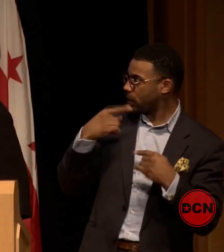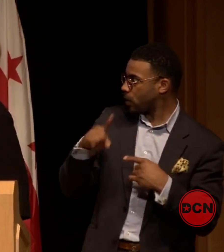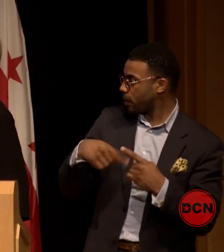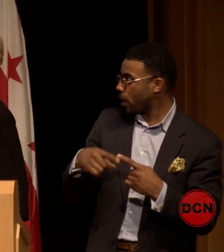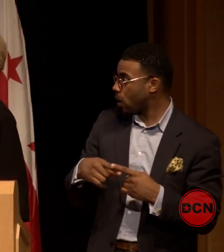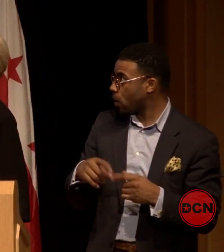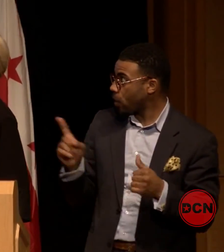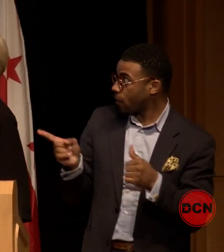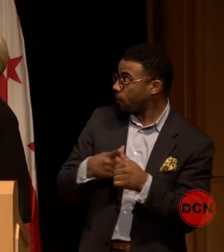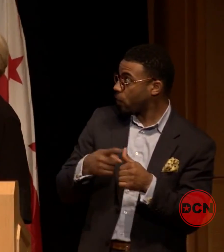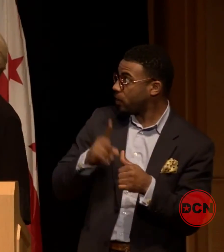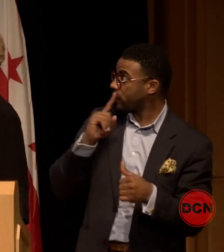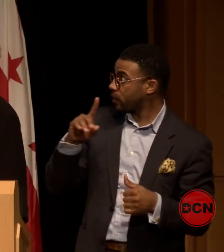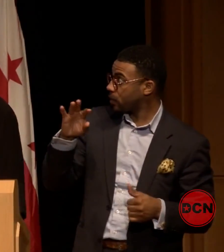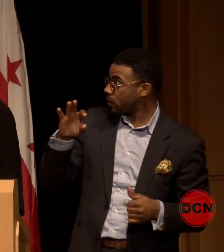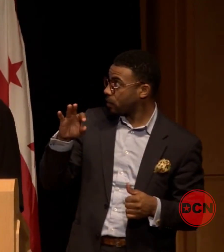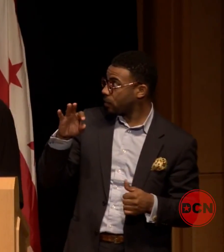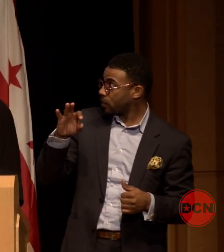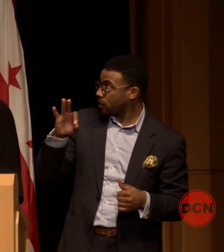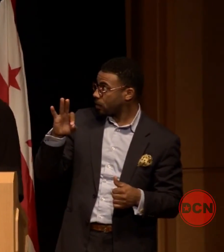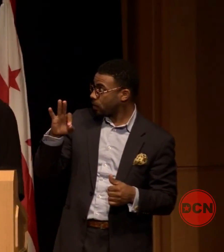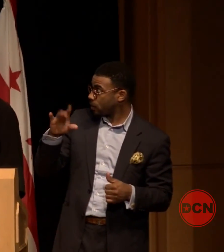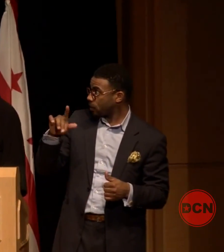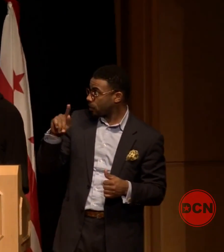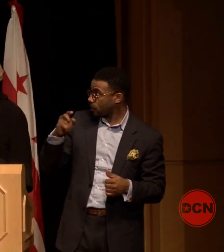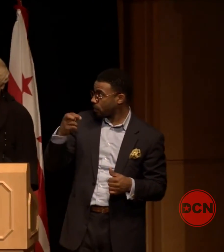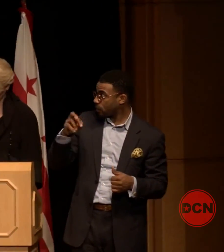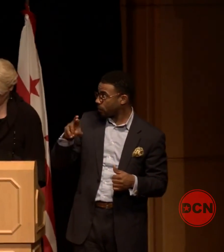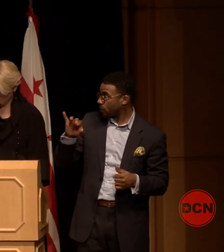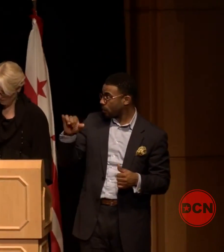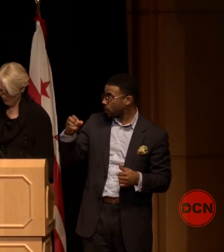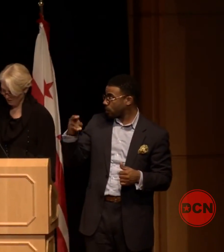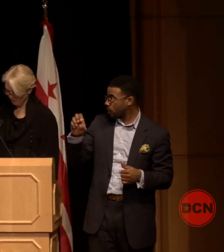THE FIRST IS FLETCHER JOHNSON SCHOOL IN WARD 7.